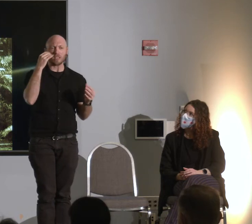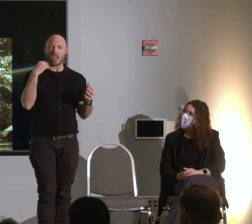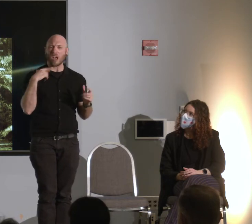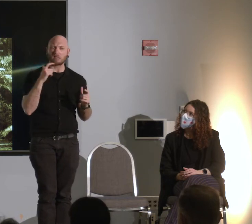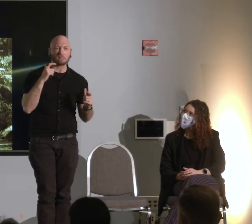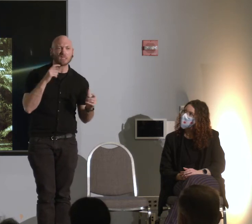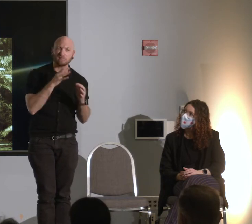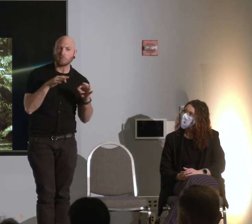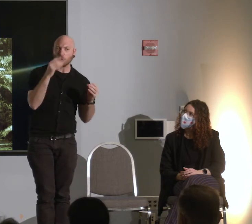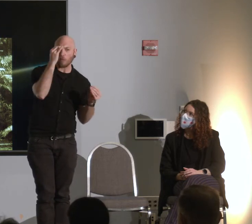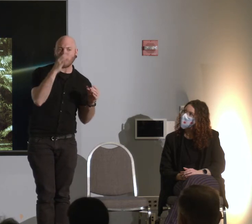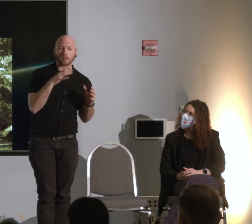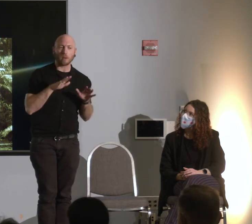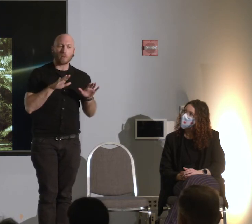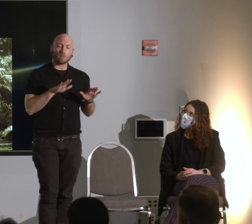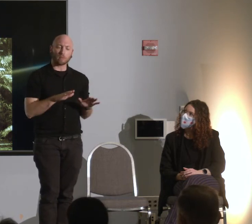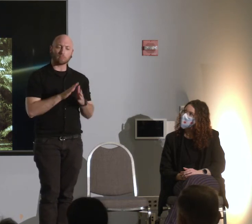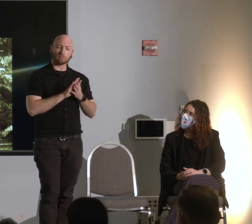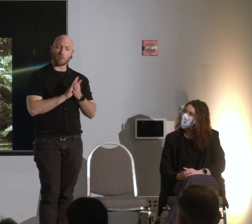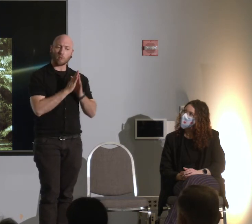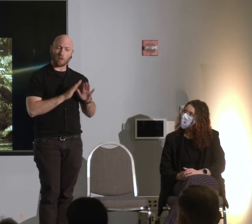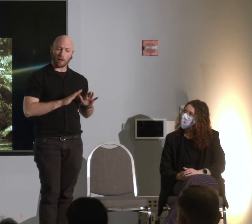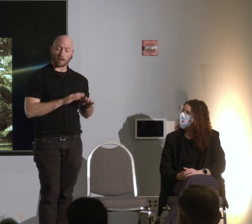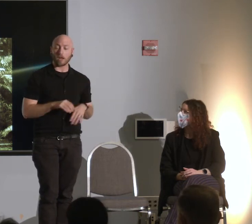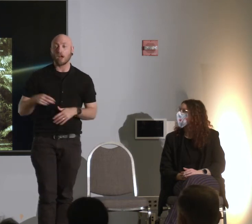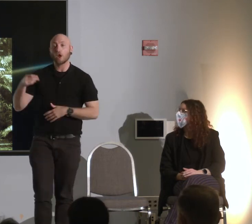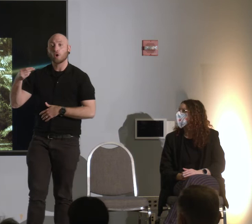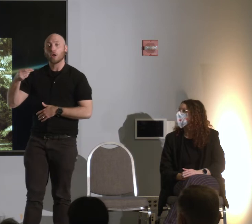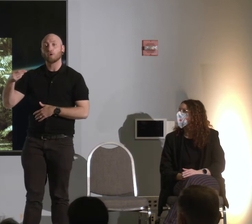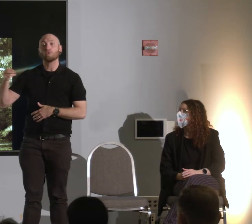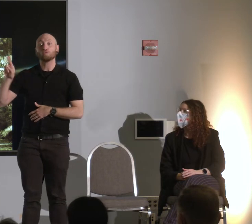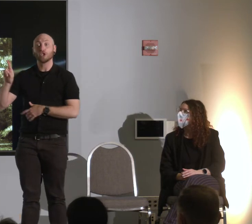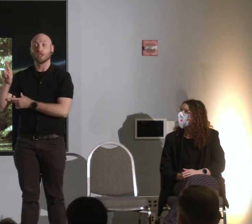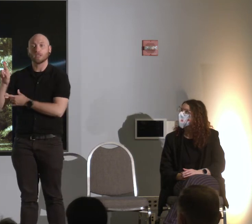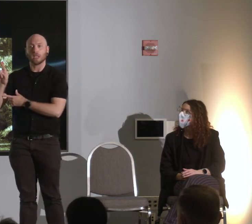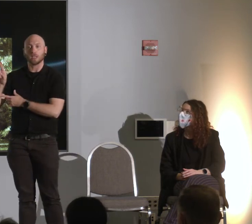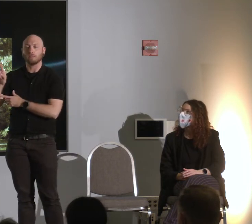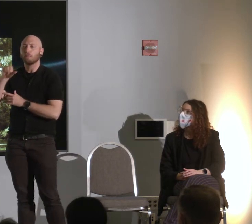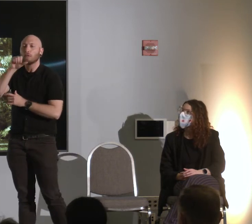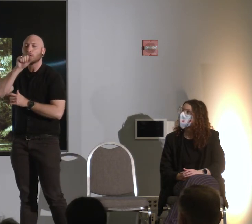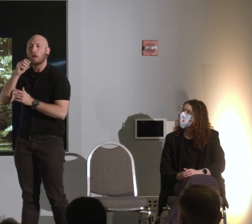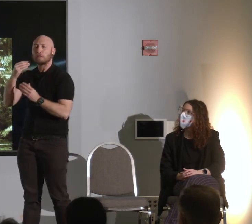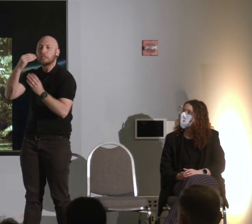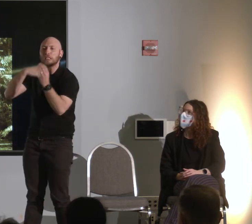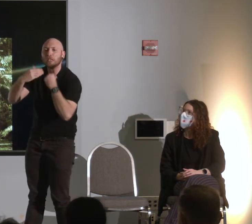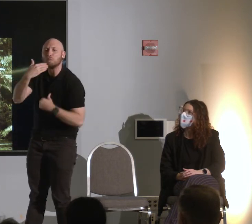In contrast, Richardson loved nothing more than a groaning board, fine food, lots of drink,